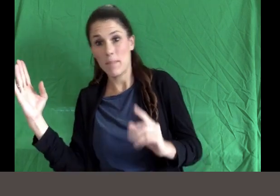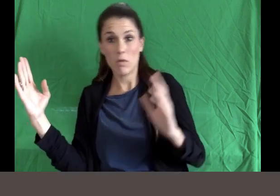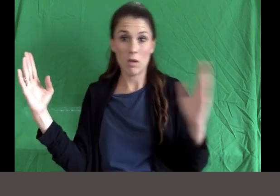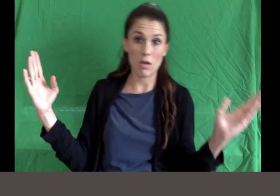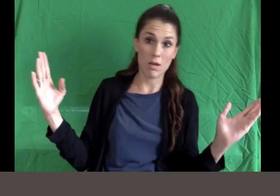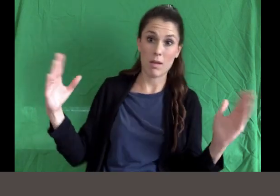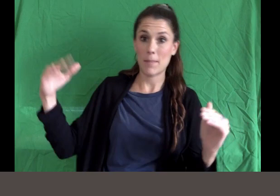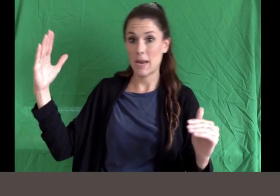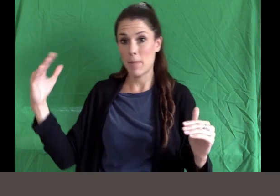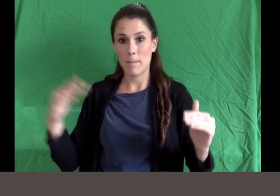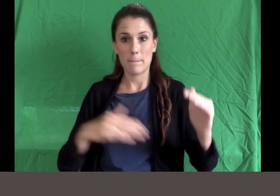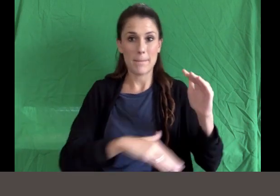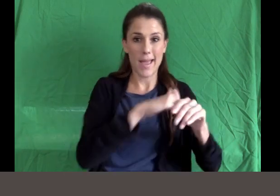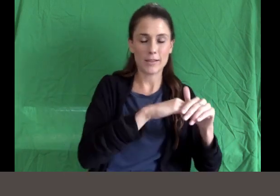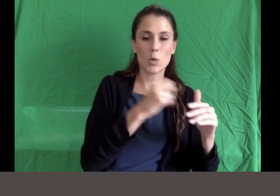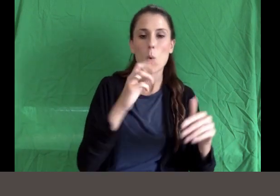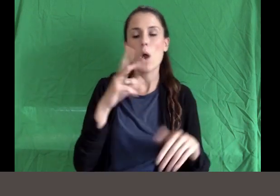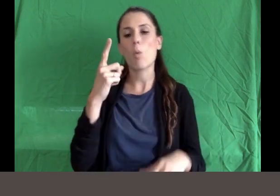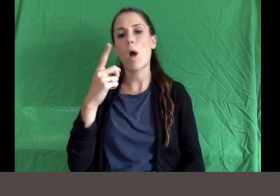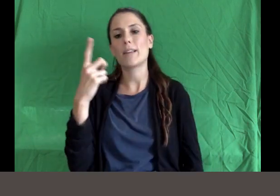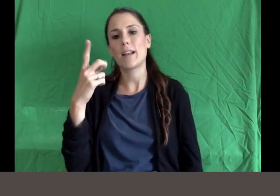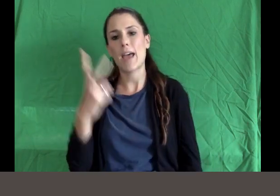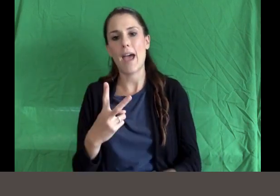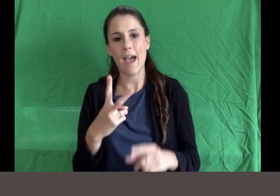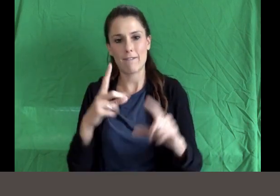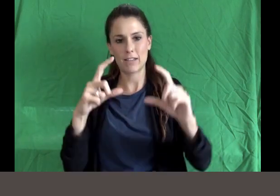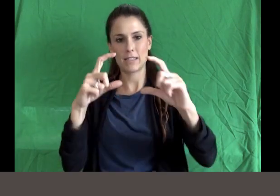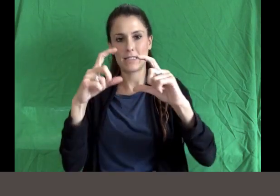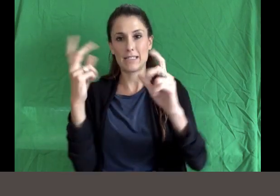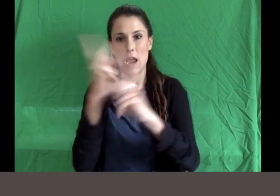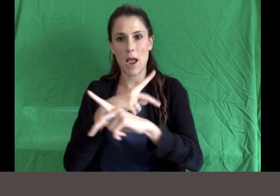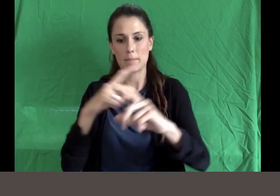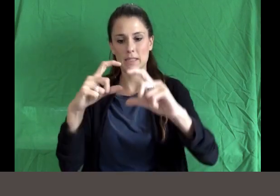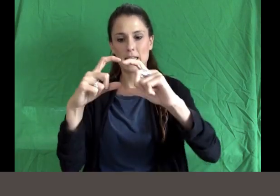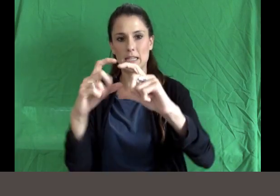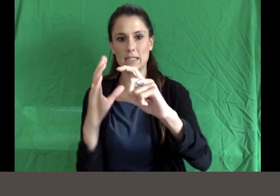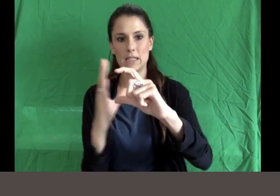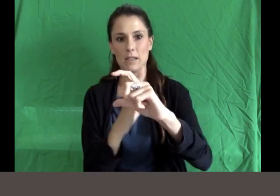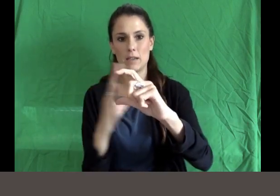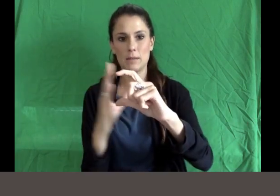percentile multiplied by one and a half and then you just take whichever value is closer to the